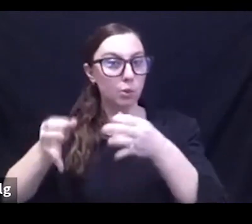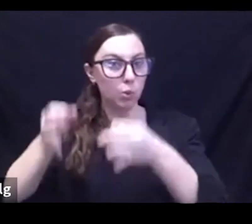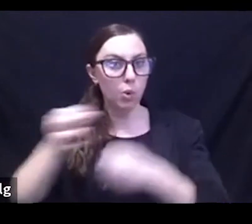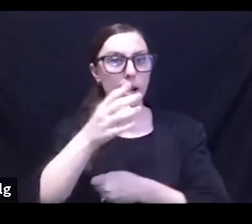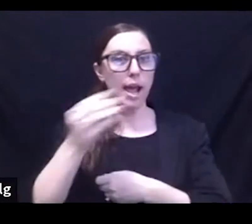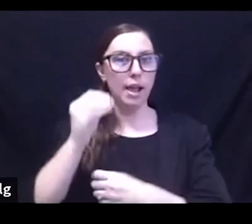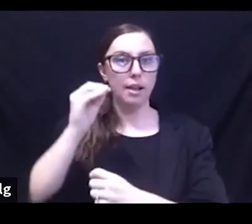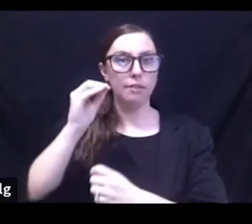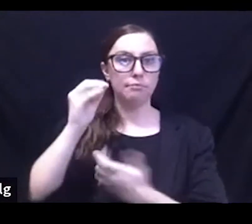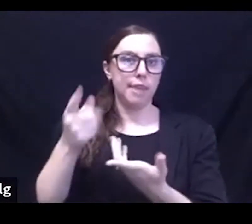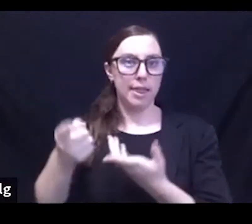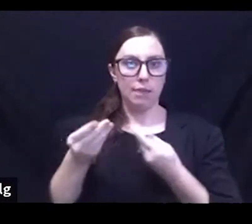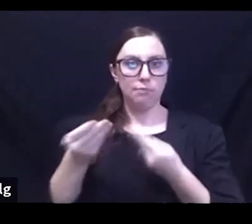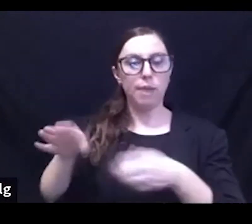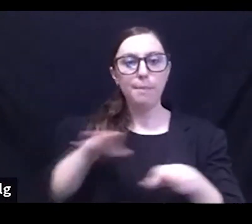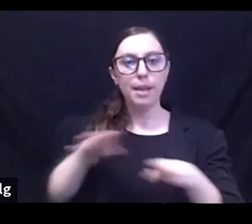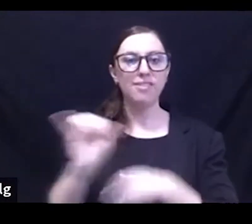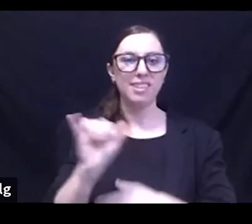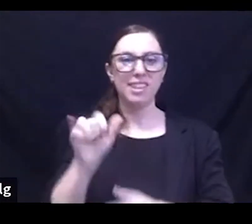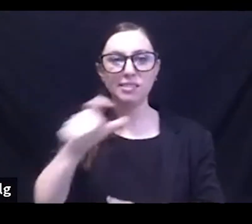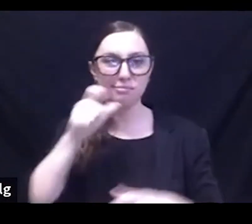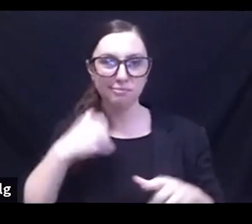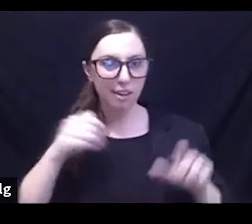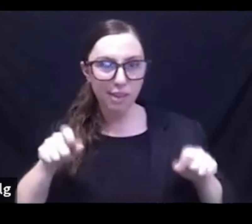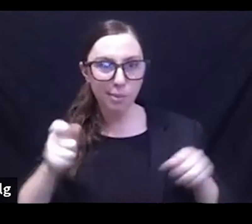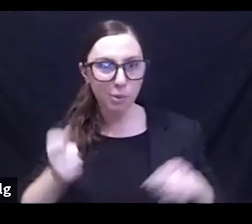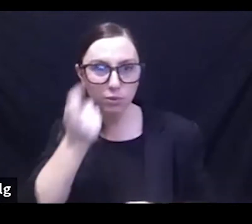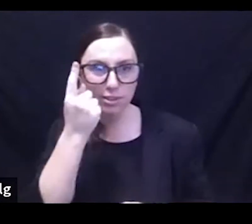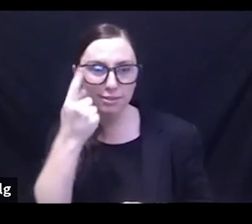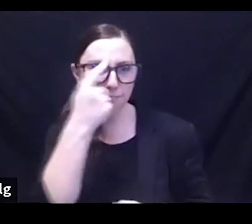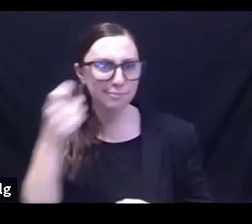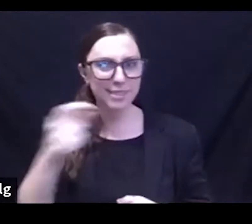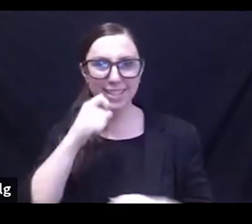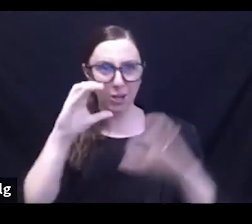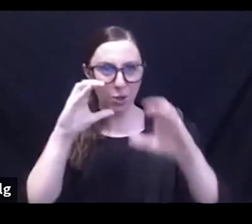who didn't have the capacity to understand simply because he didn't communicate in the same method that everyone